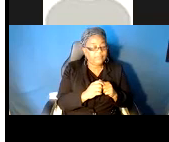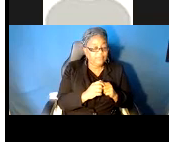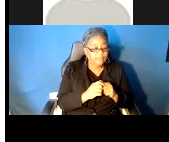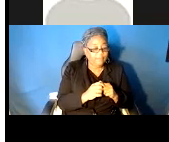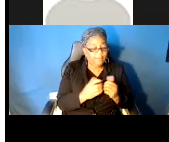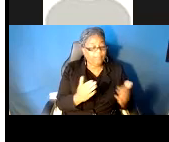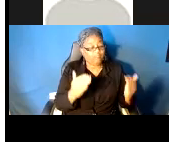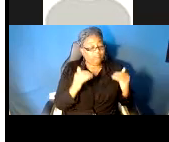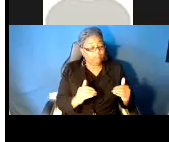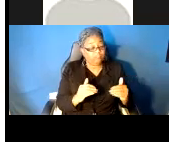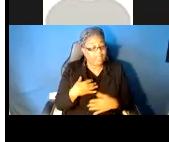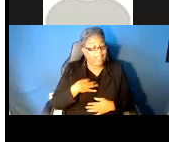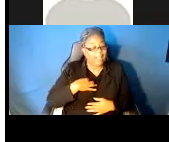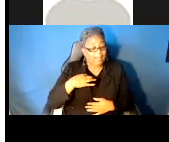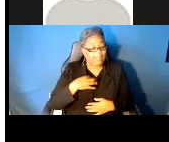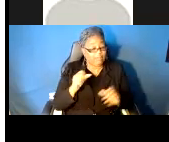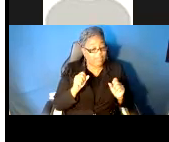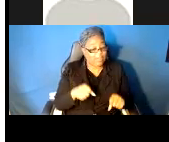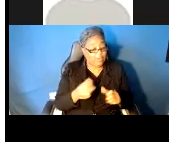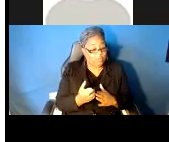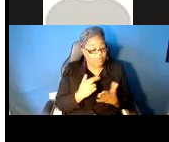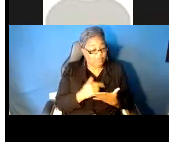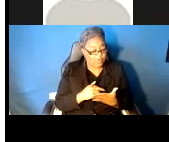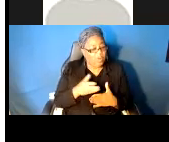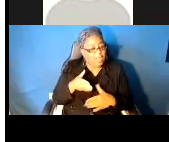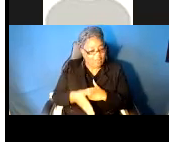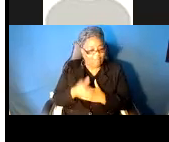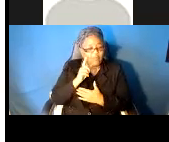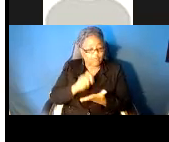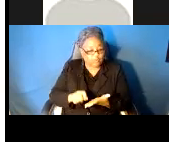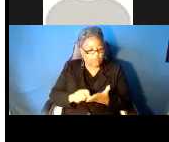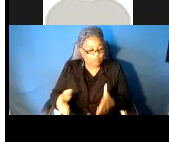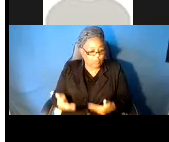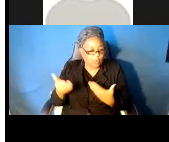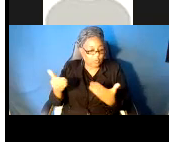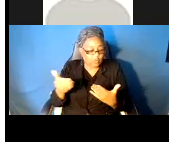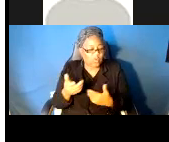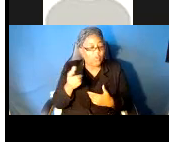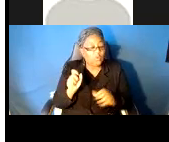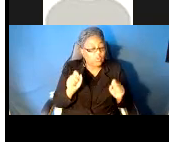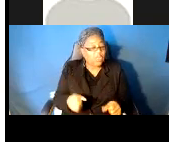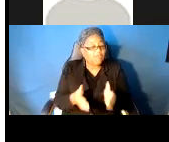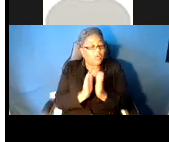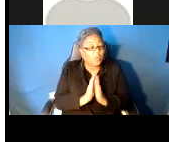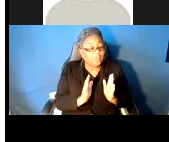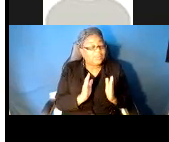or after your grant proposal is written, you may request an application eligibility review.